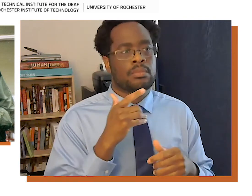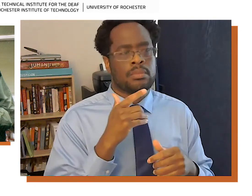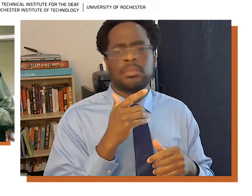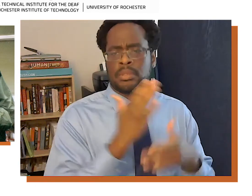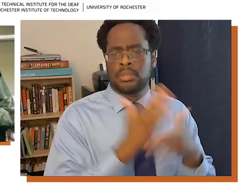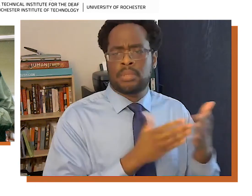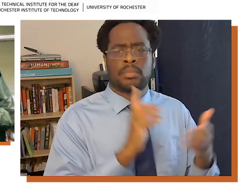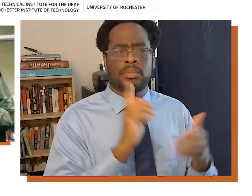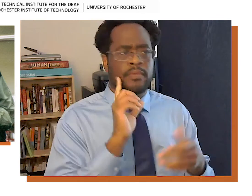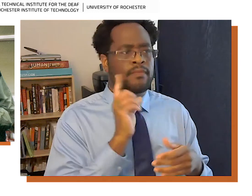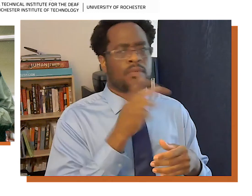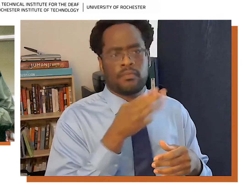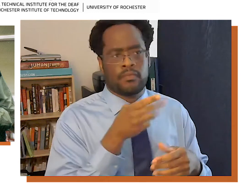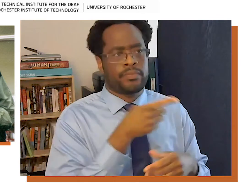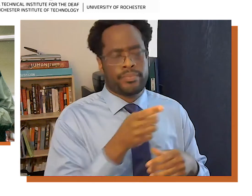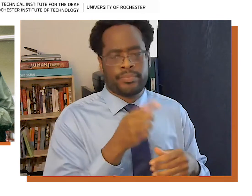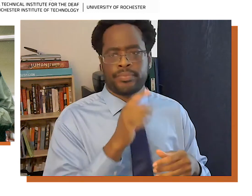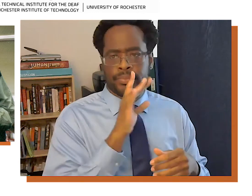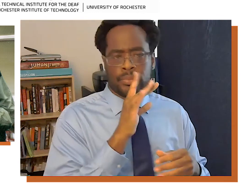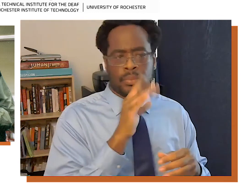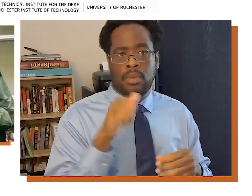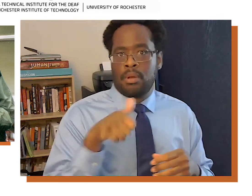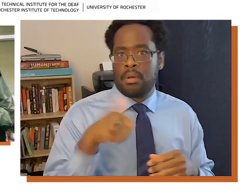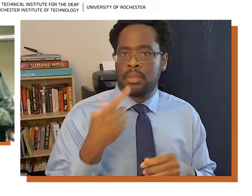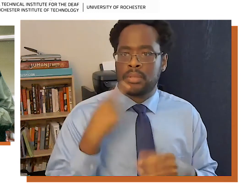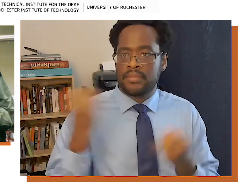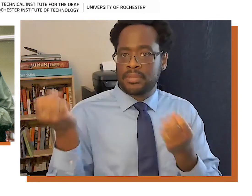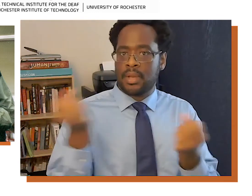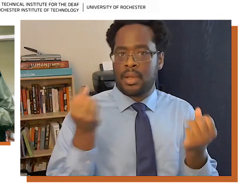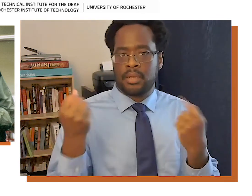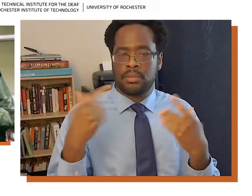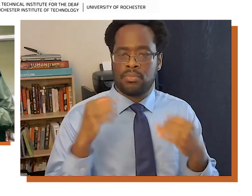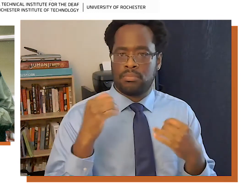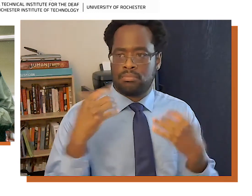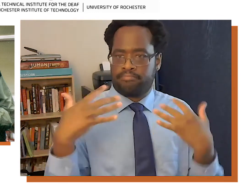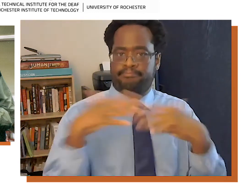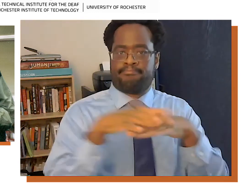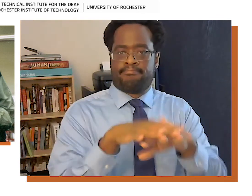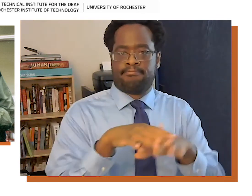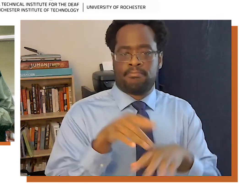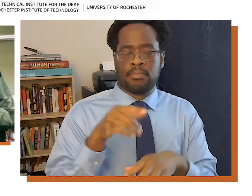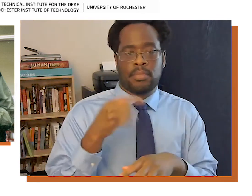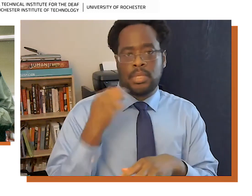I went into middle school, and there were some Deaf and hard-of-hearing peers,